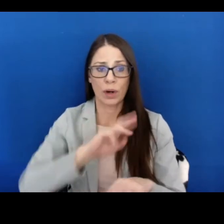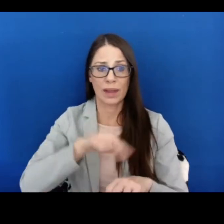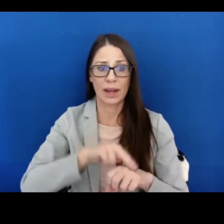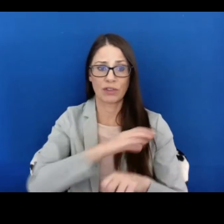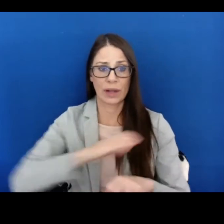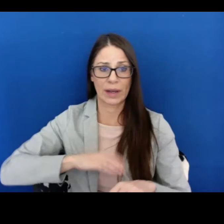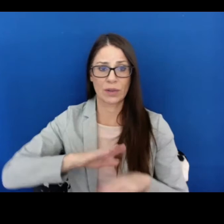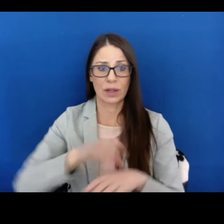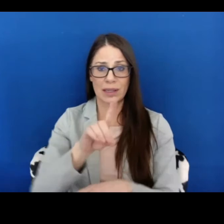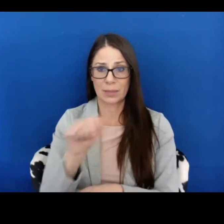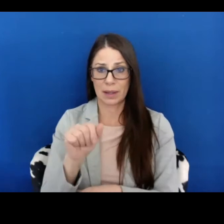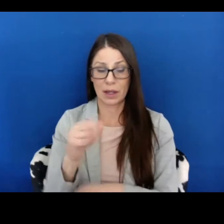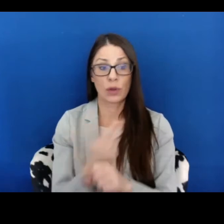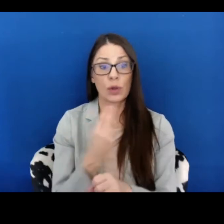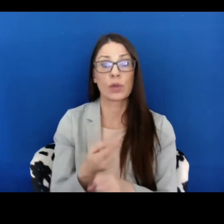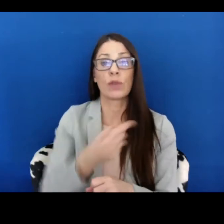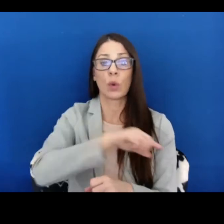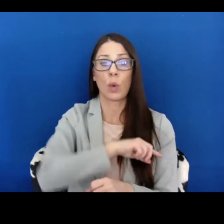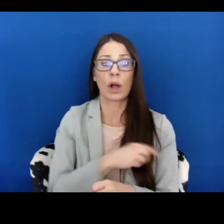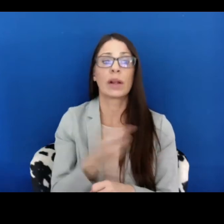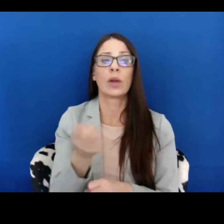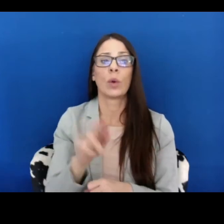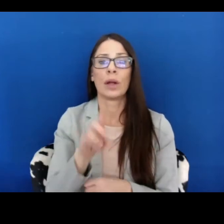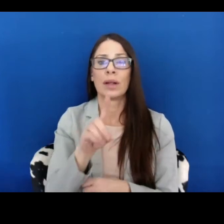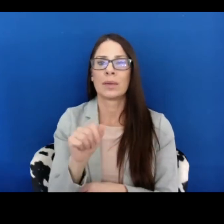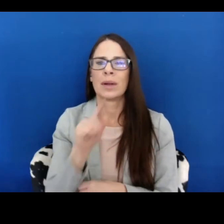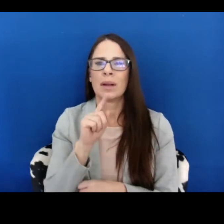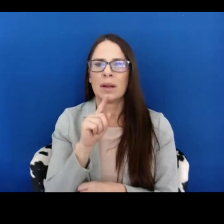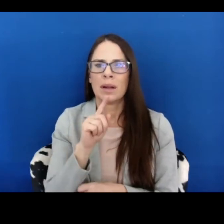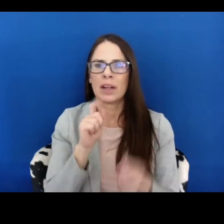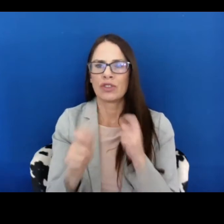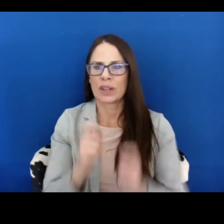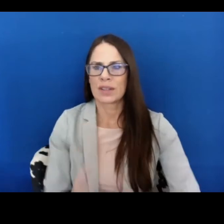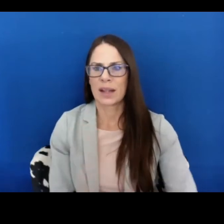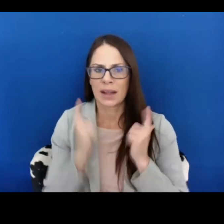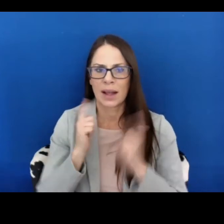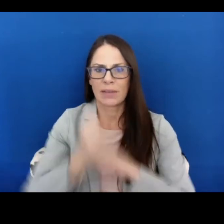The use of quality or disability adjusted like yours Pawleys for short systematically